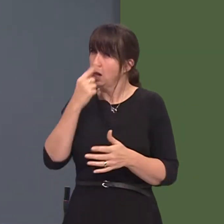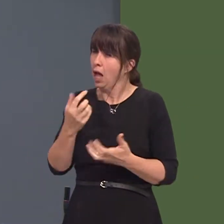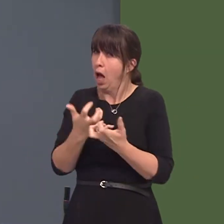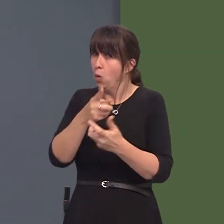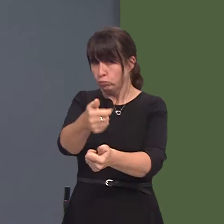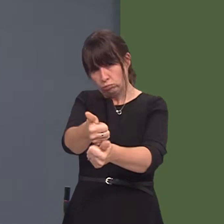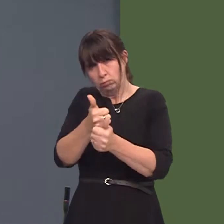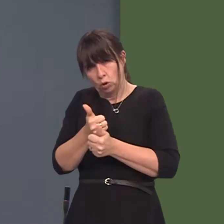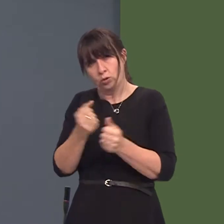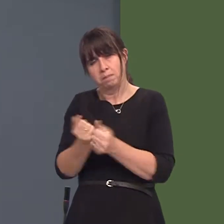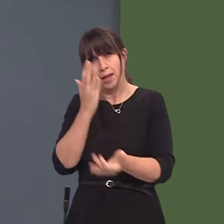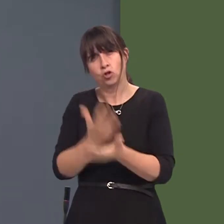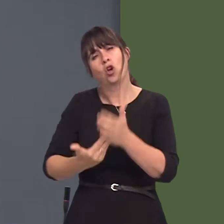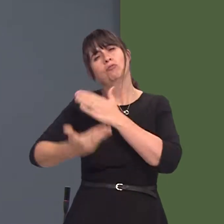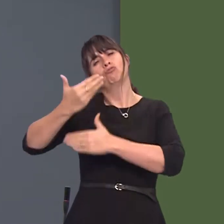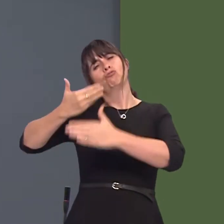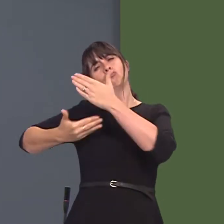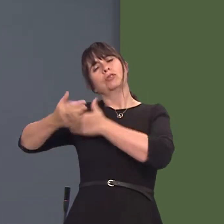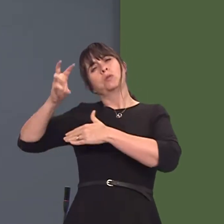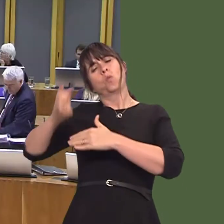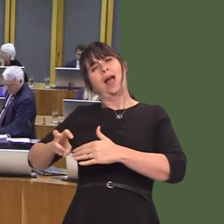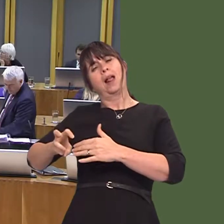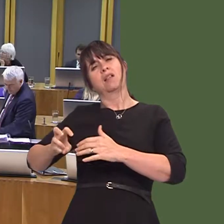ensure that our past provides a legacy for our future?